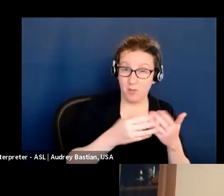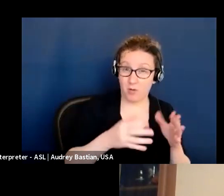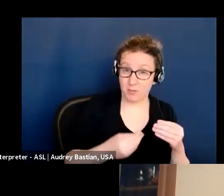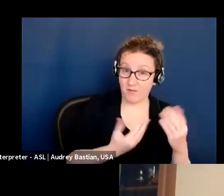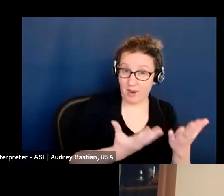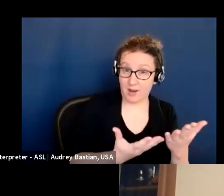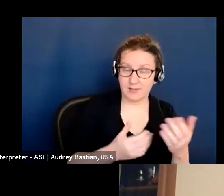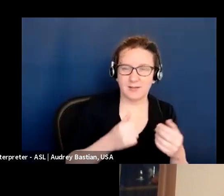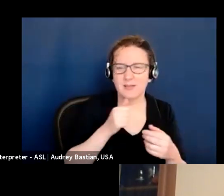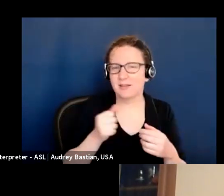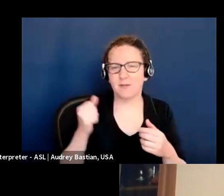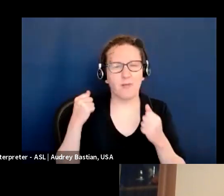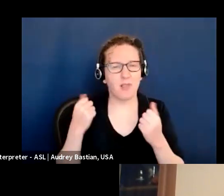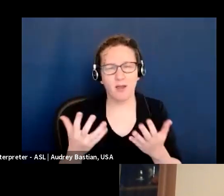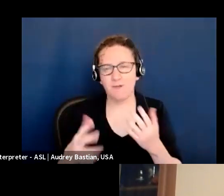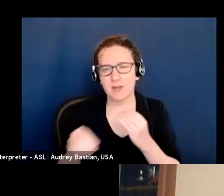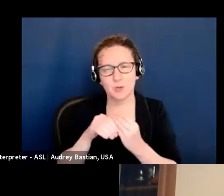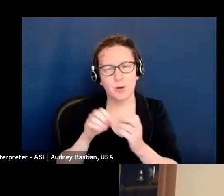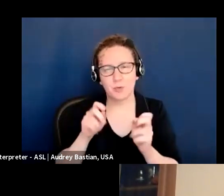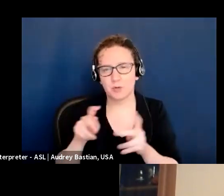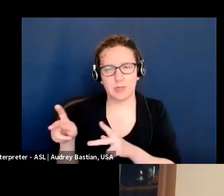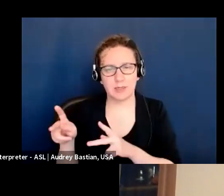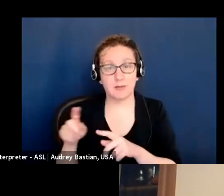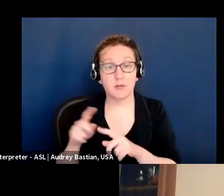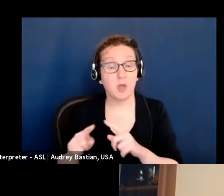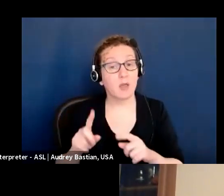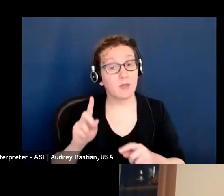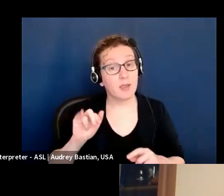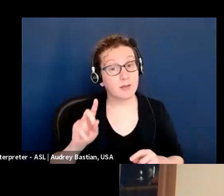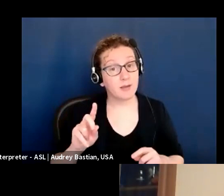really give a lot of extra opportunities. But they did give you advanced notice.